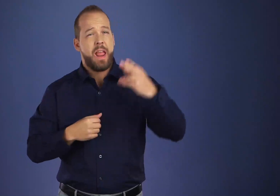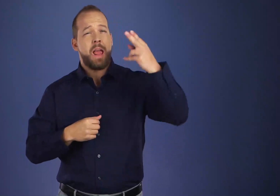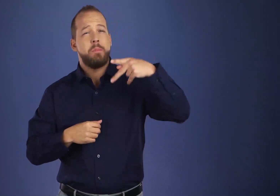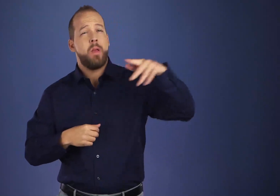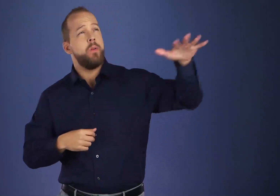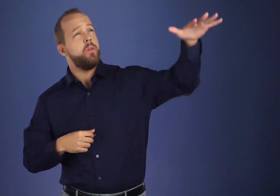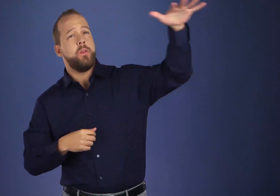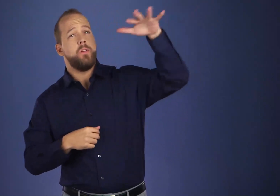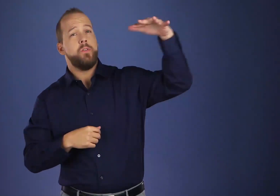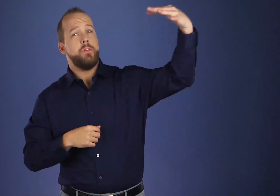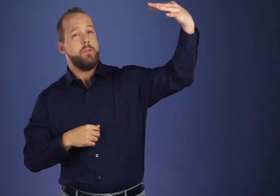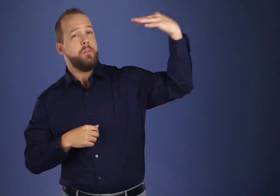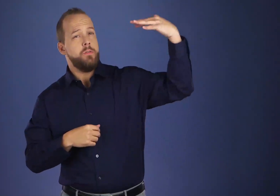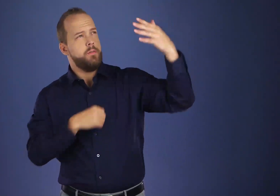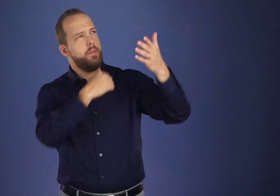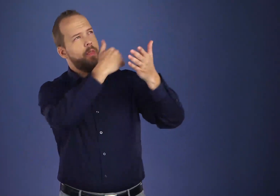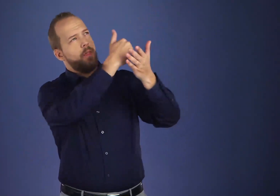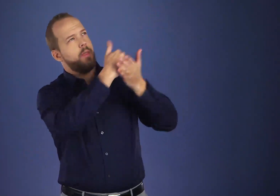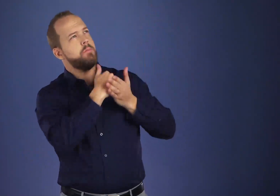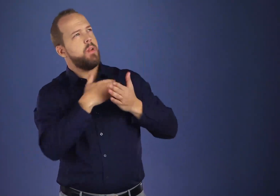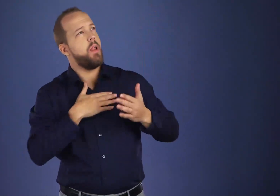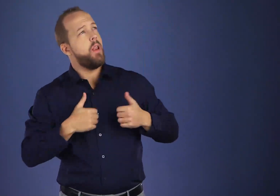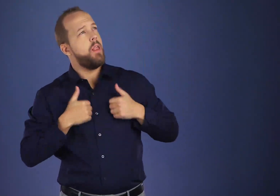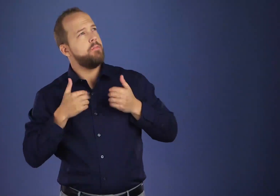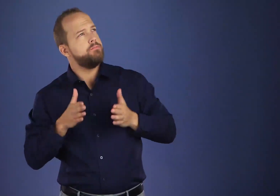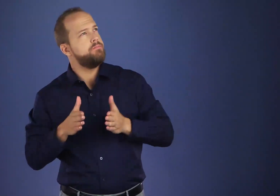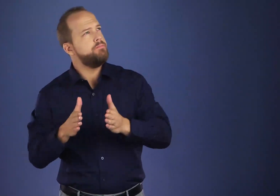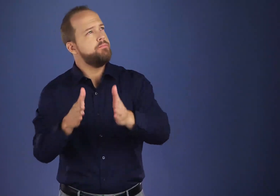or, if you like, a Higher Power — into our lives.